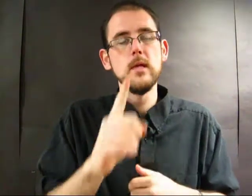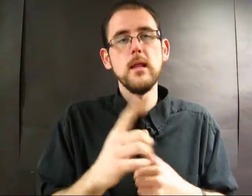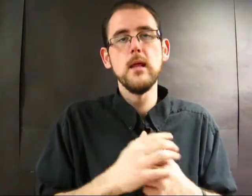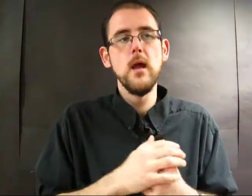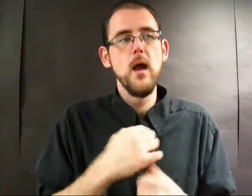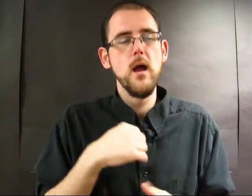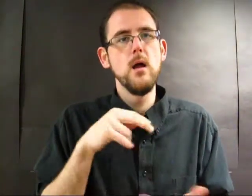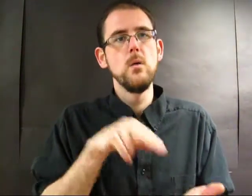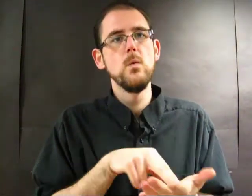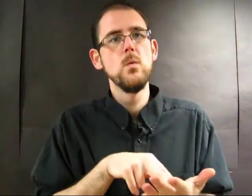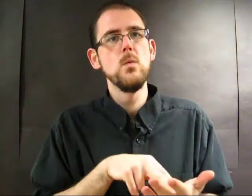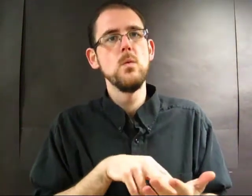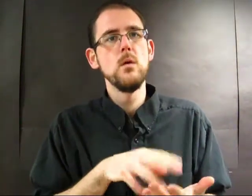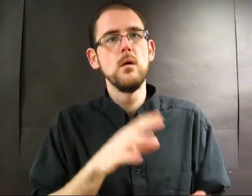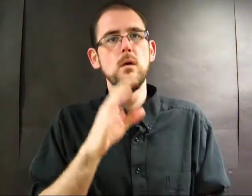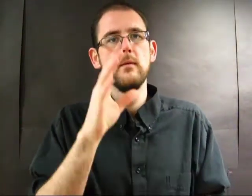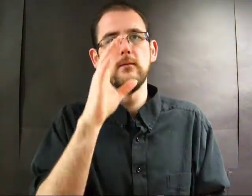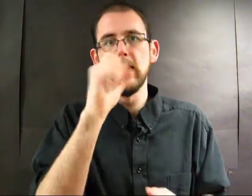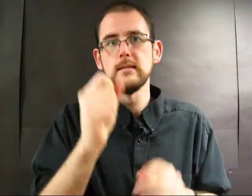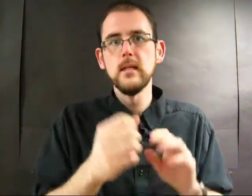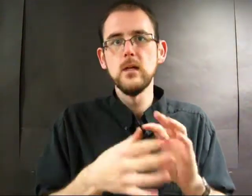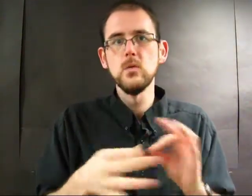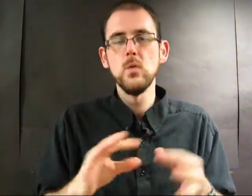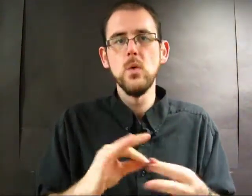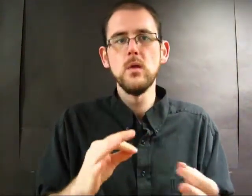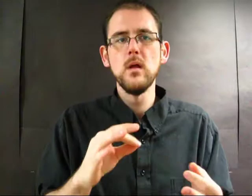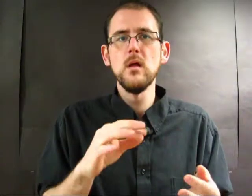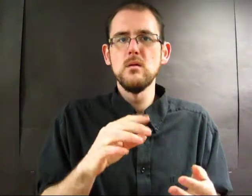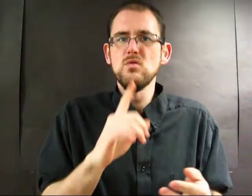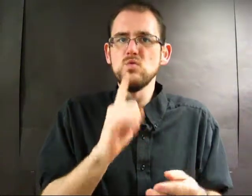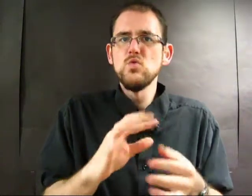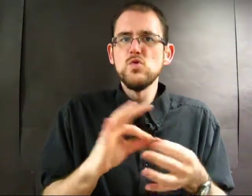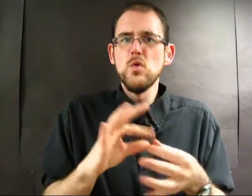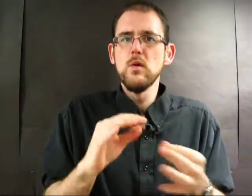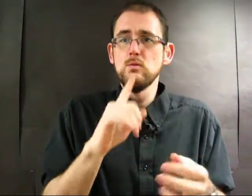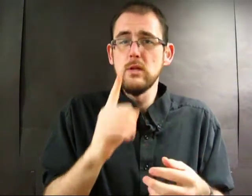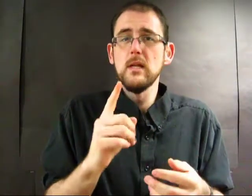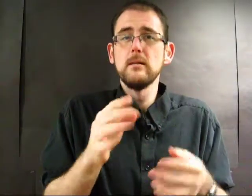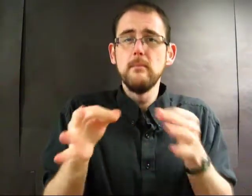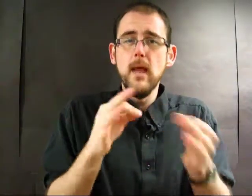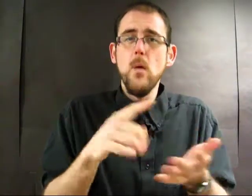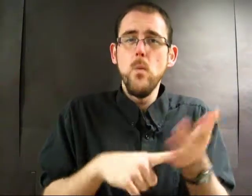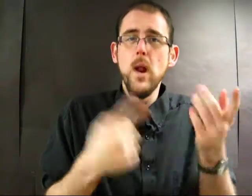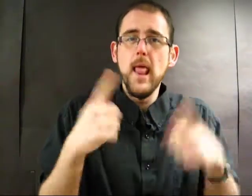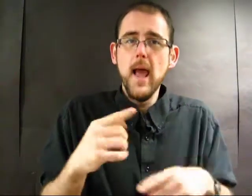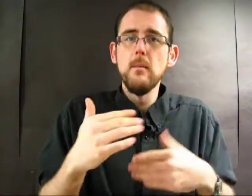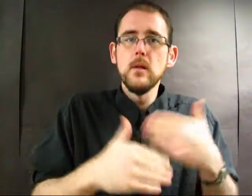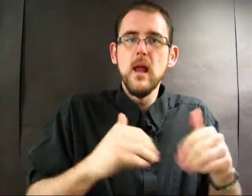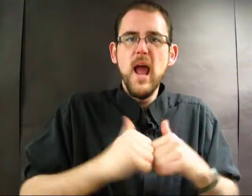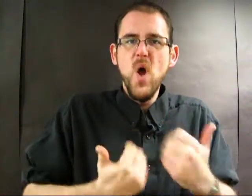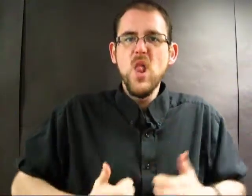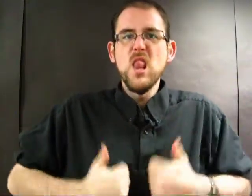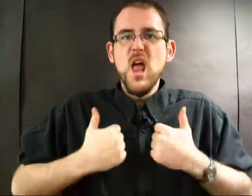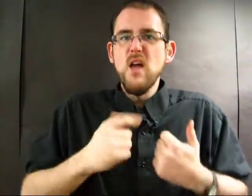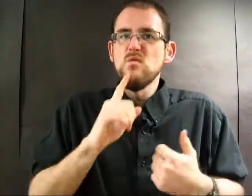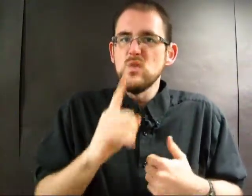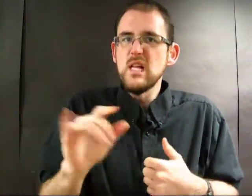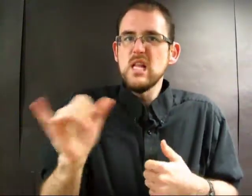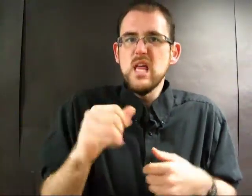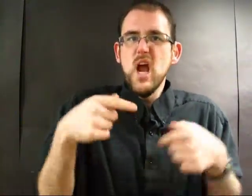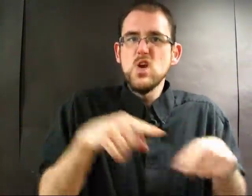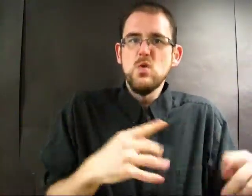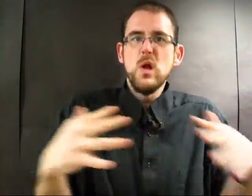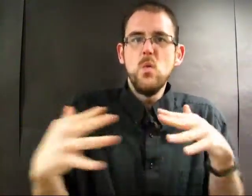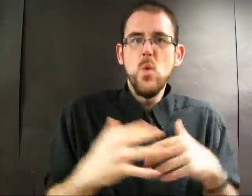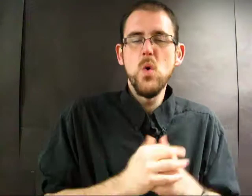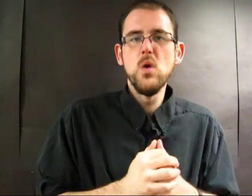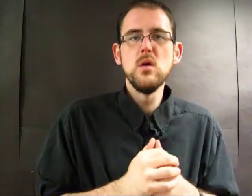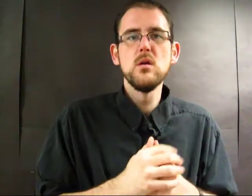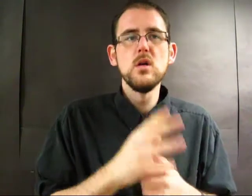Really, it's a fascinating story, how it describes the events that took place, and life, during the war.